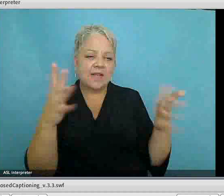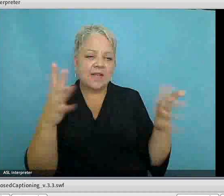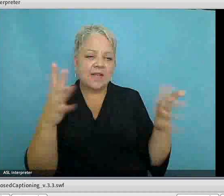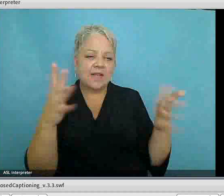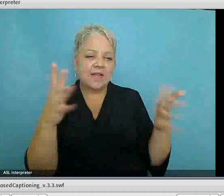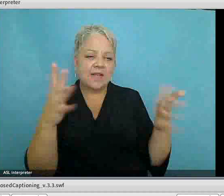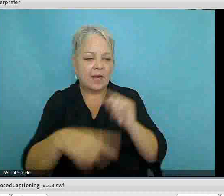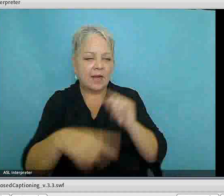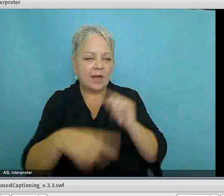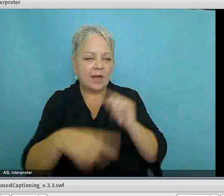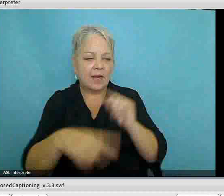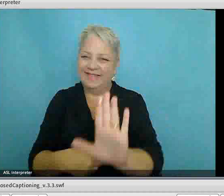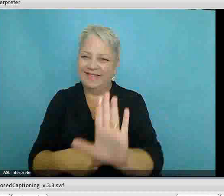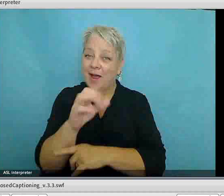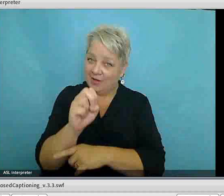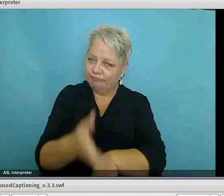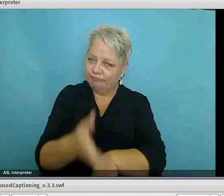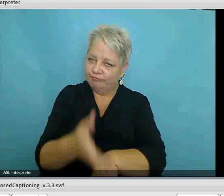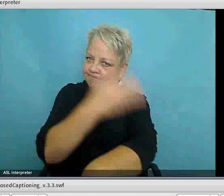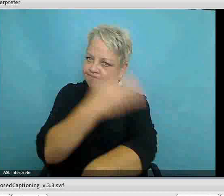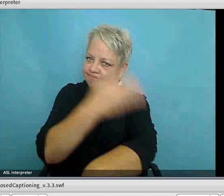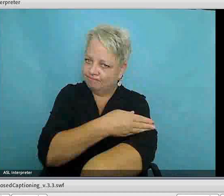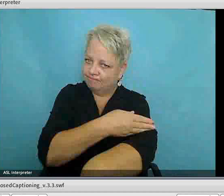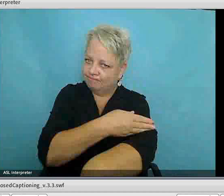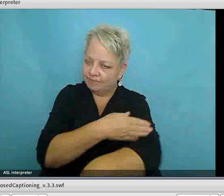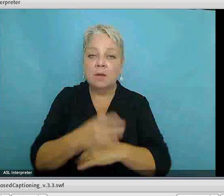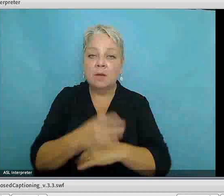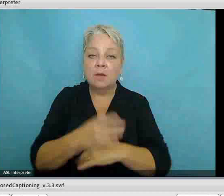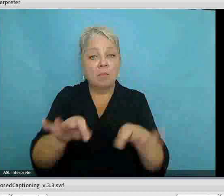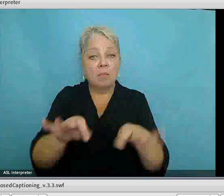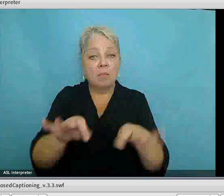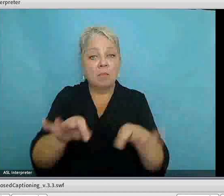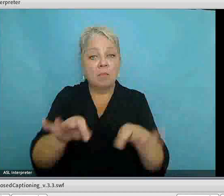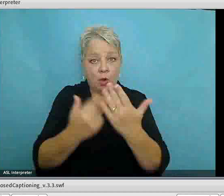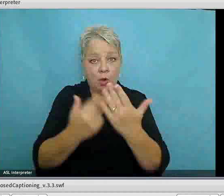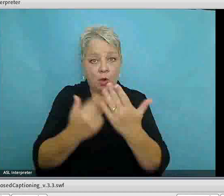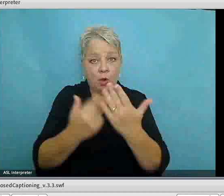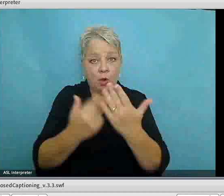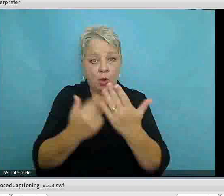the One Care program still has the responsibility for doing a full assessment of that person,